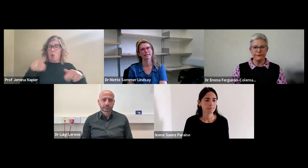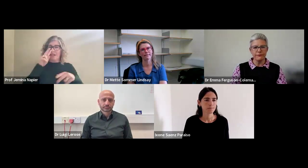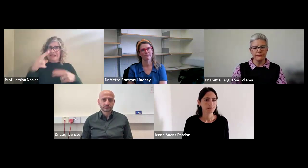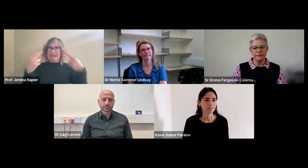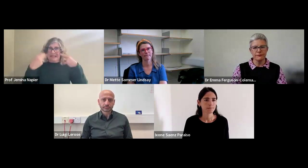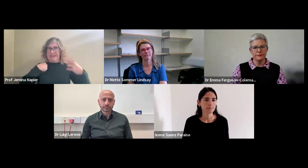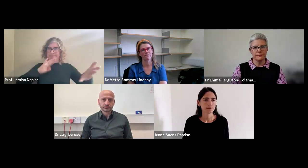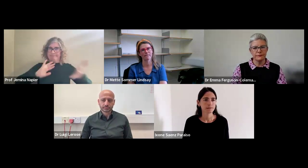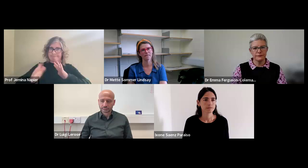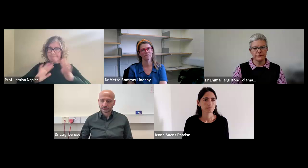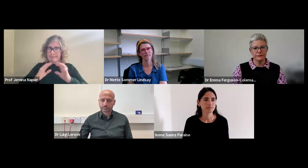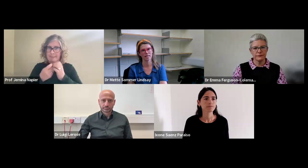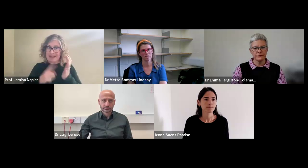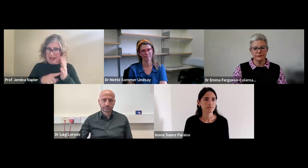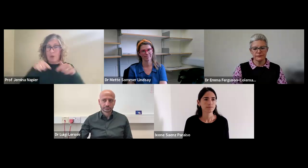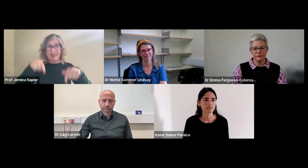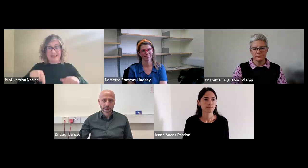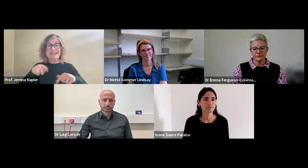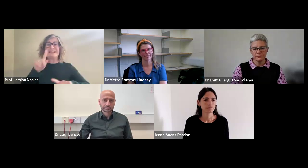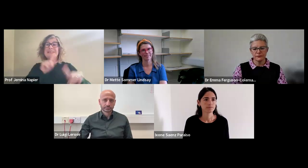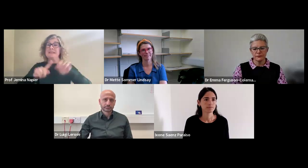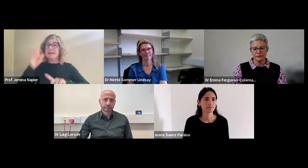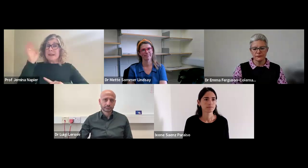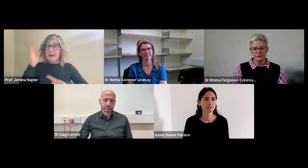first of all before we get going. I hope that you can see me nice and clearly. we are using